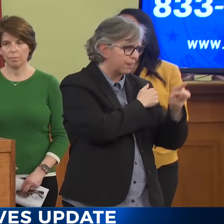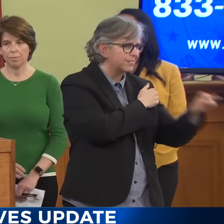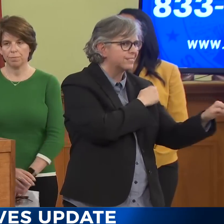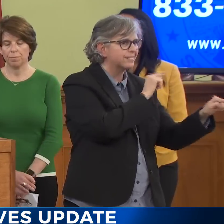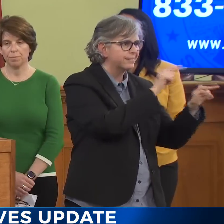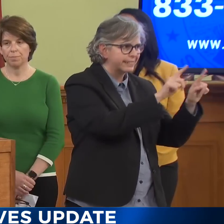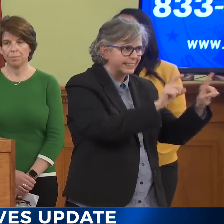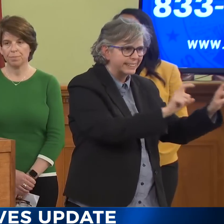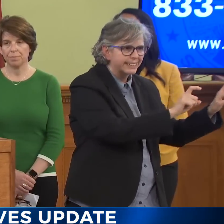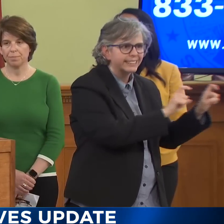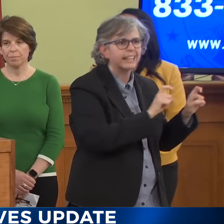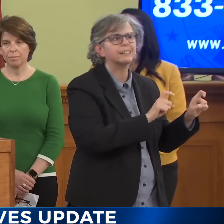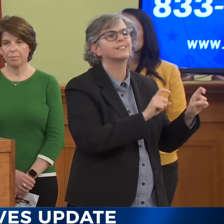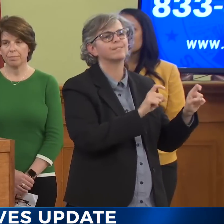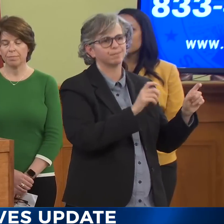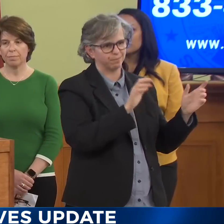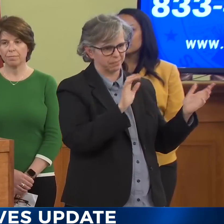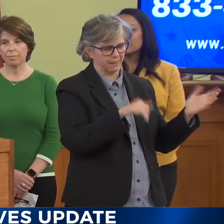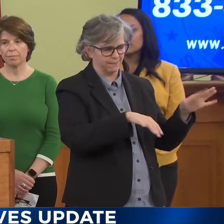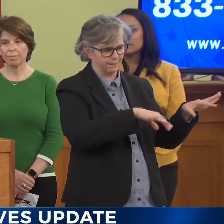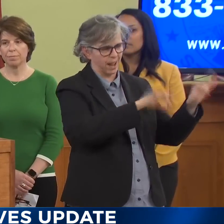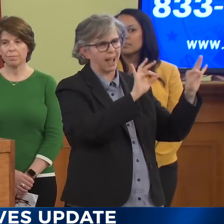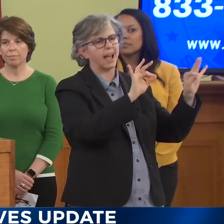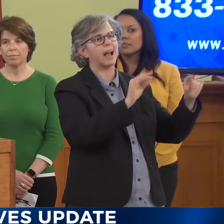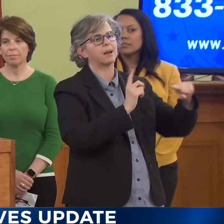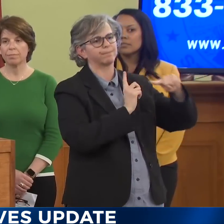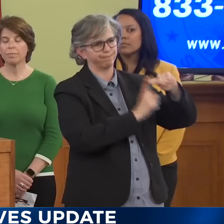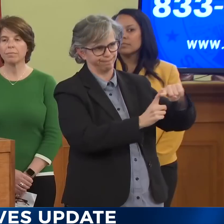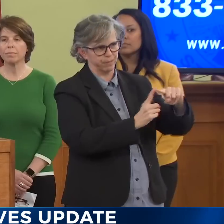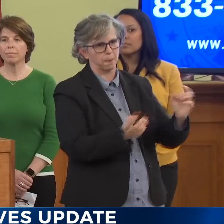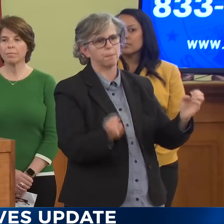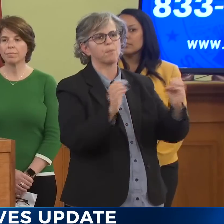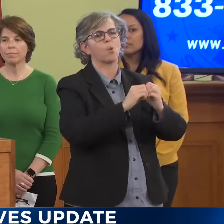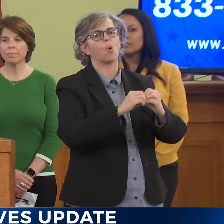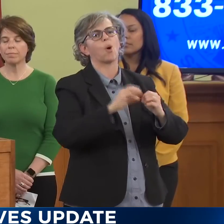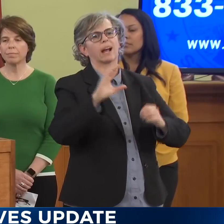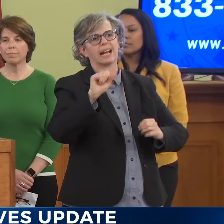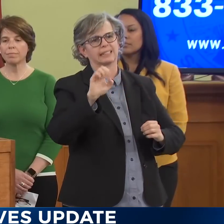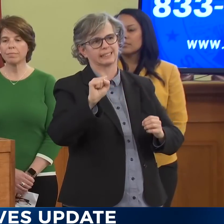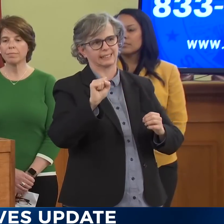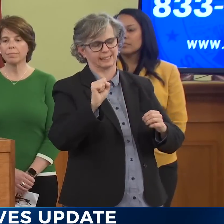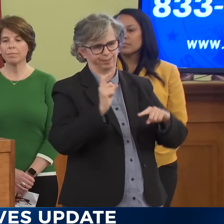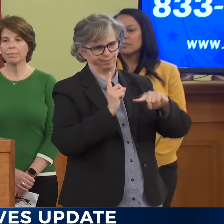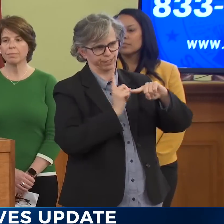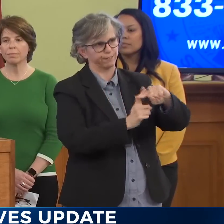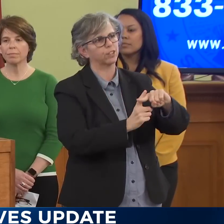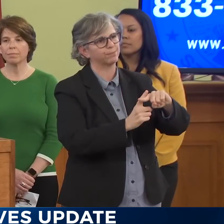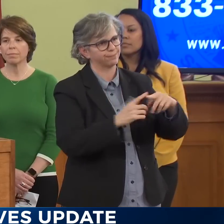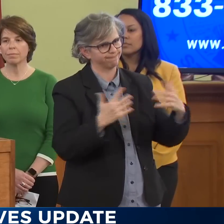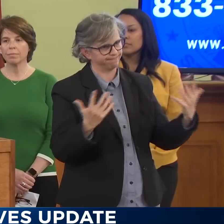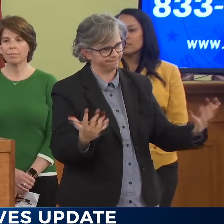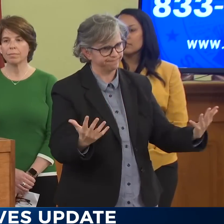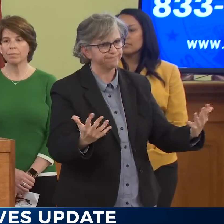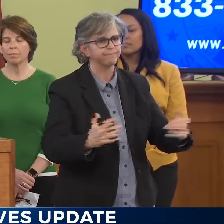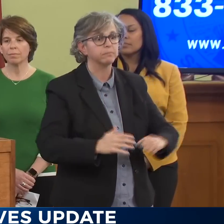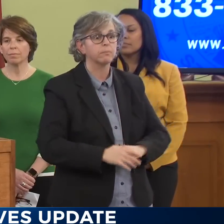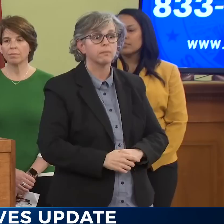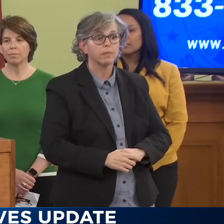WE HAVE MORE TESTING GOING ON AND WE ARE SEEING MORE HOSPITALS STARTING TO COME ONLINE WITH THEIR ABILITY TO